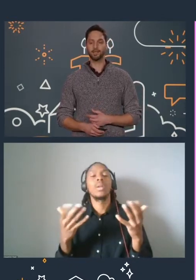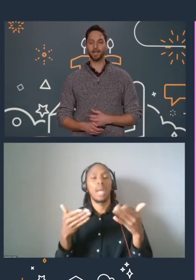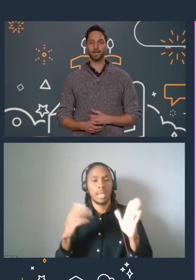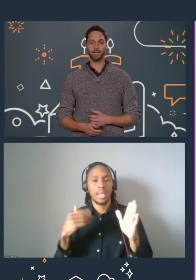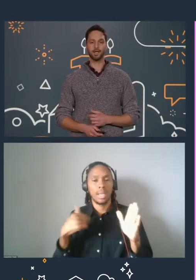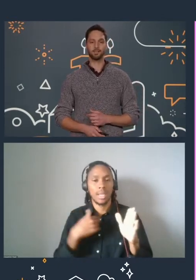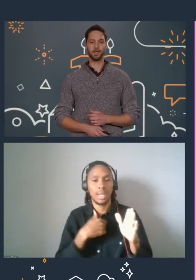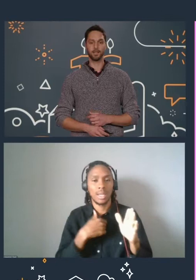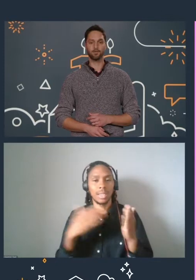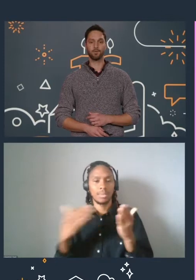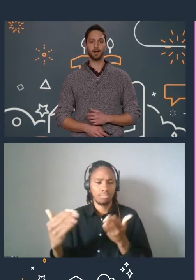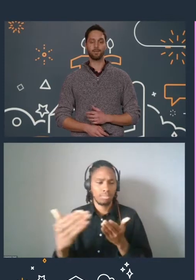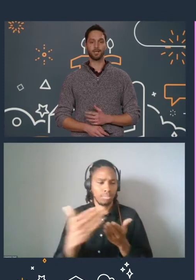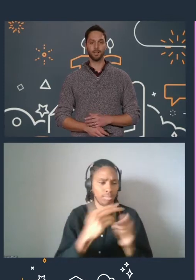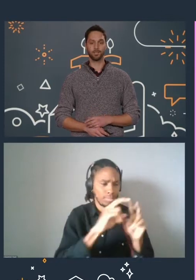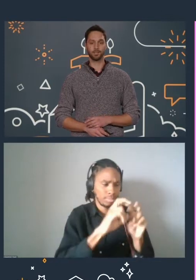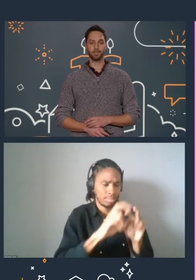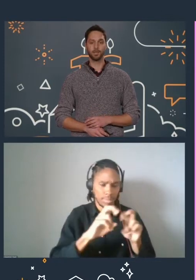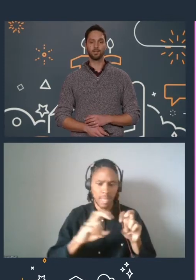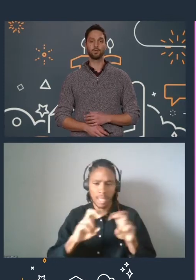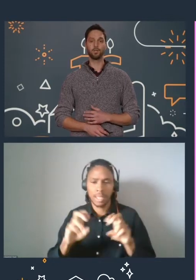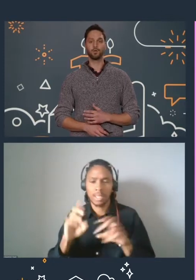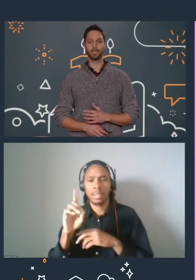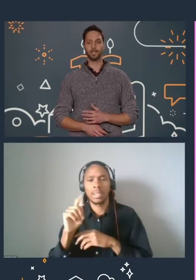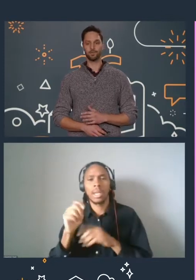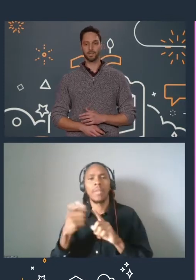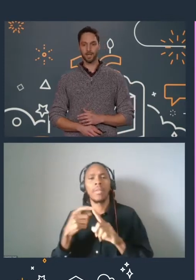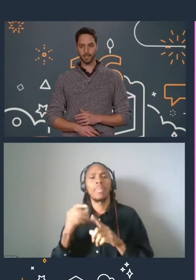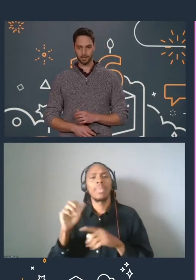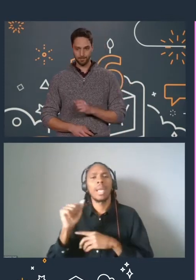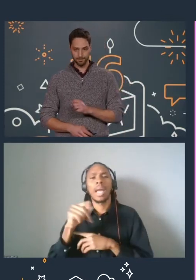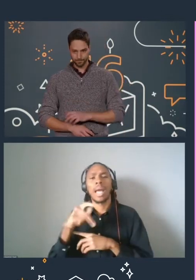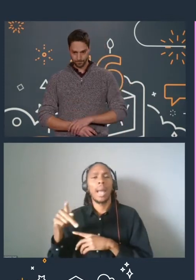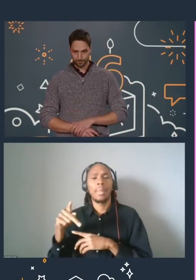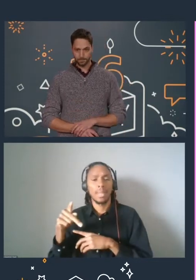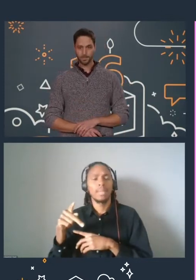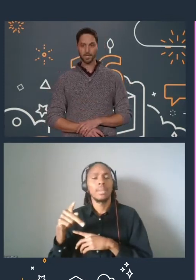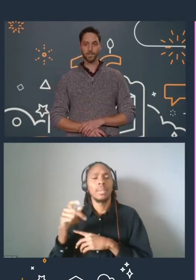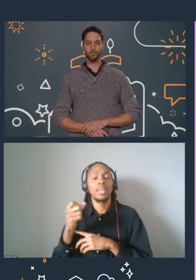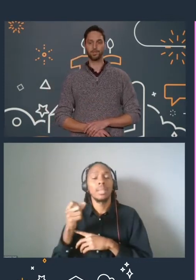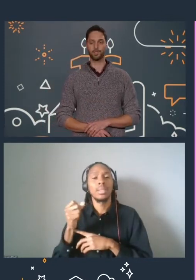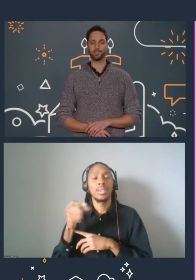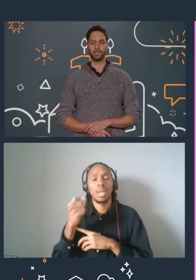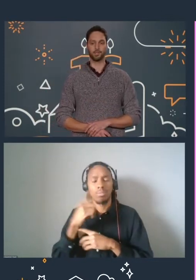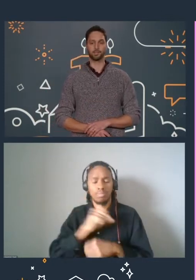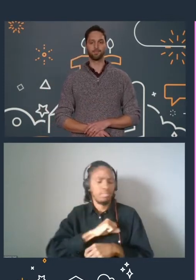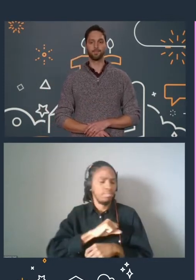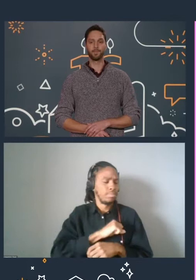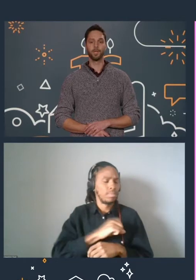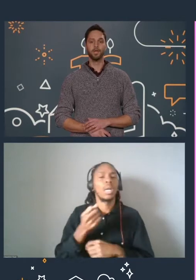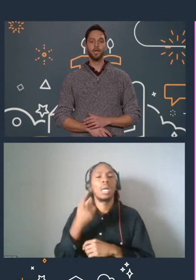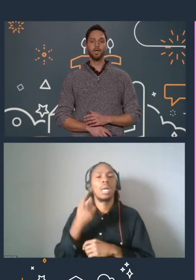and analyze data from applications so that you can understand their internal states.